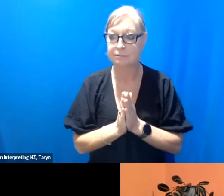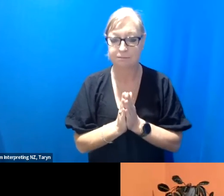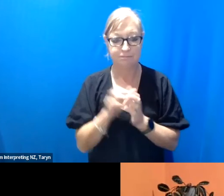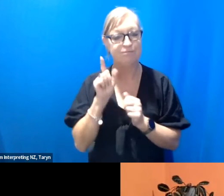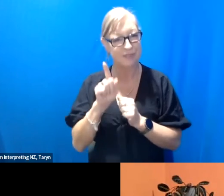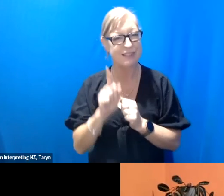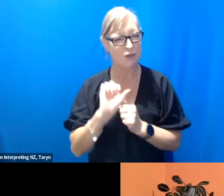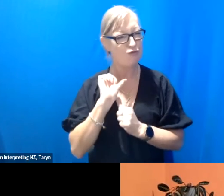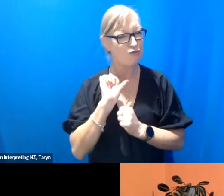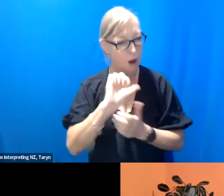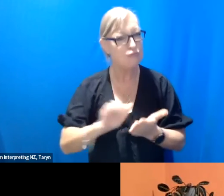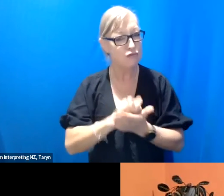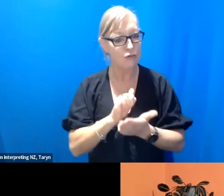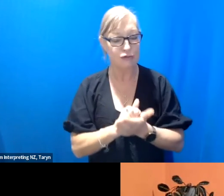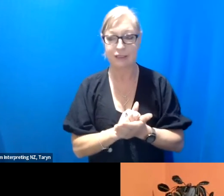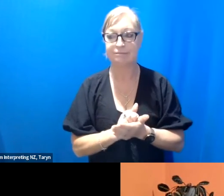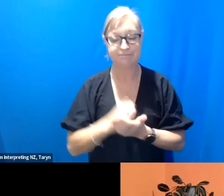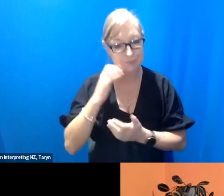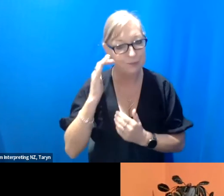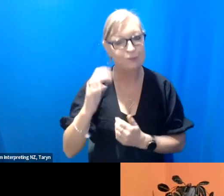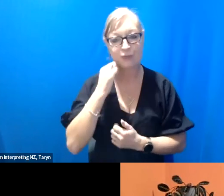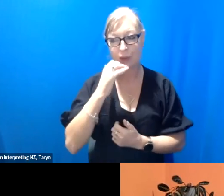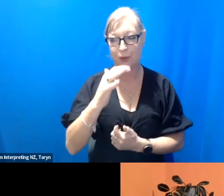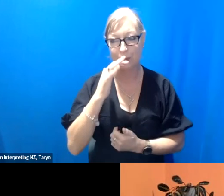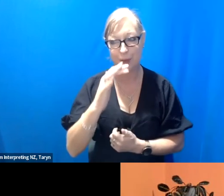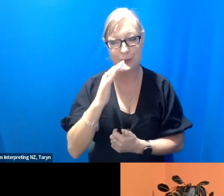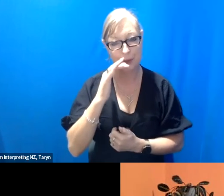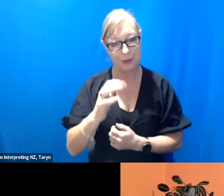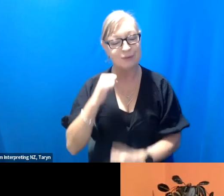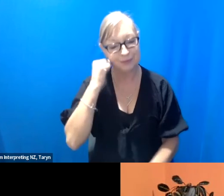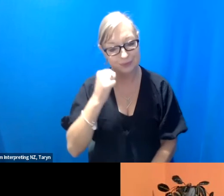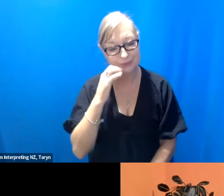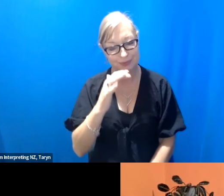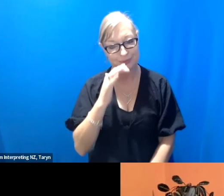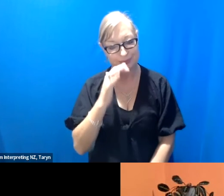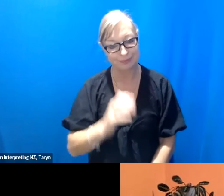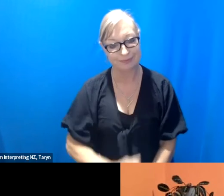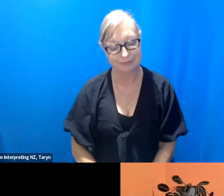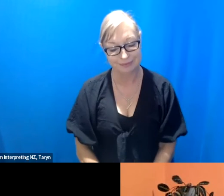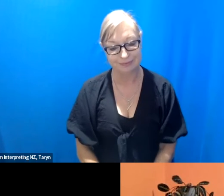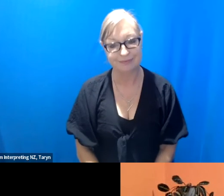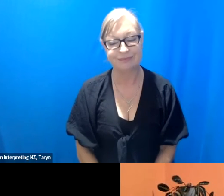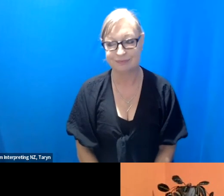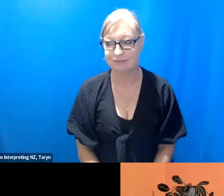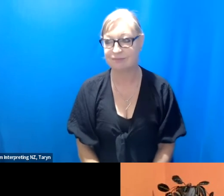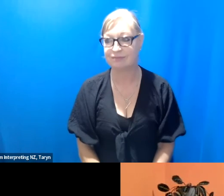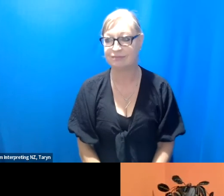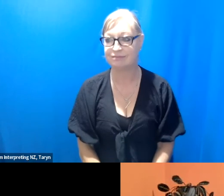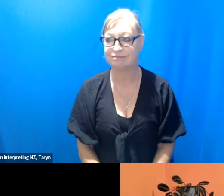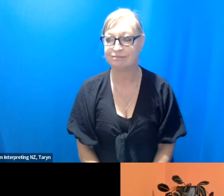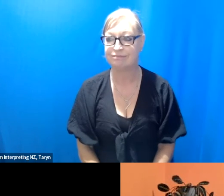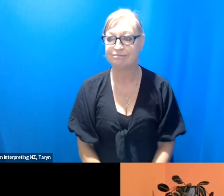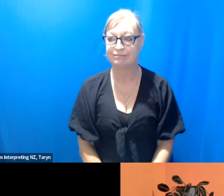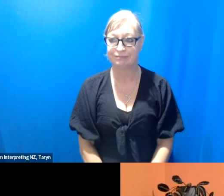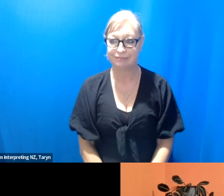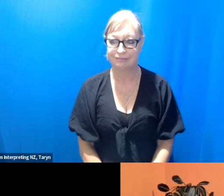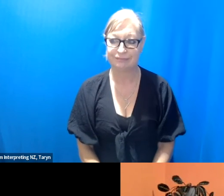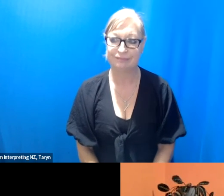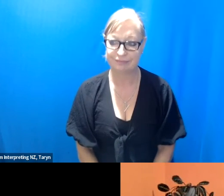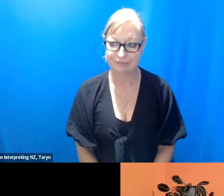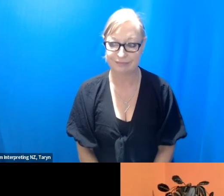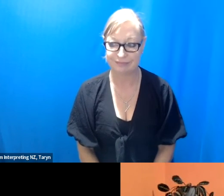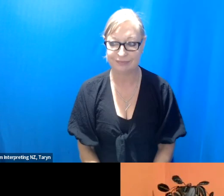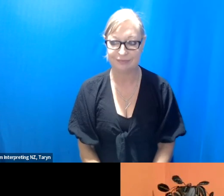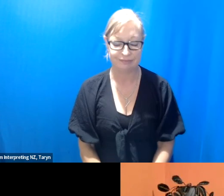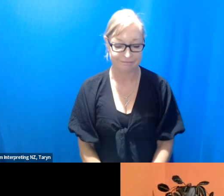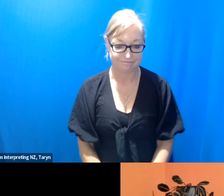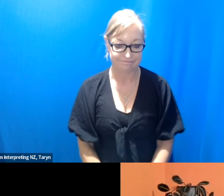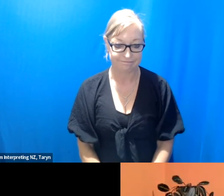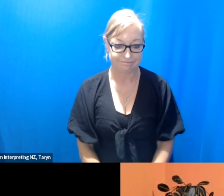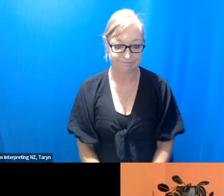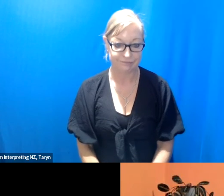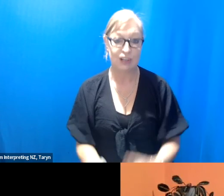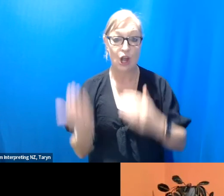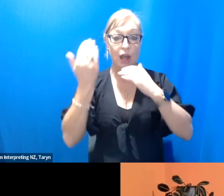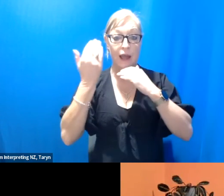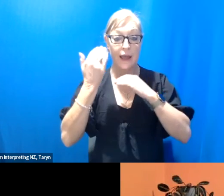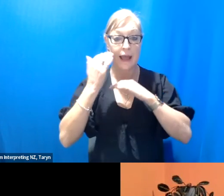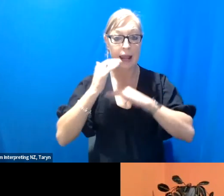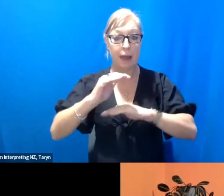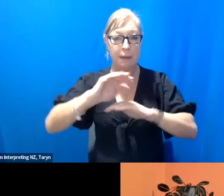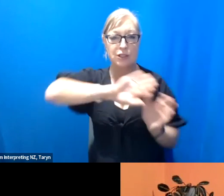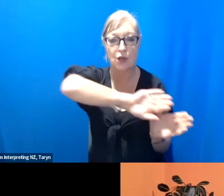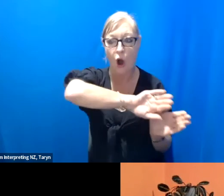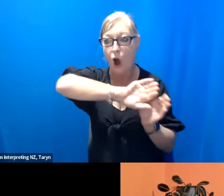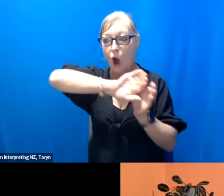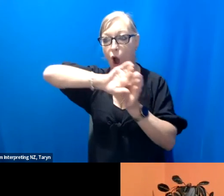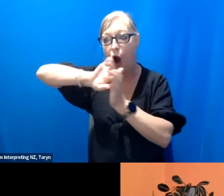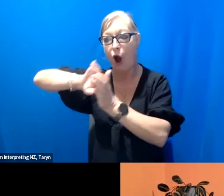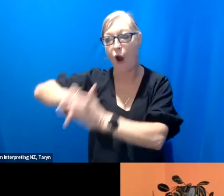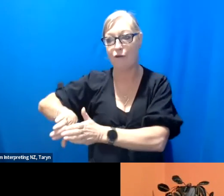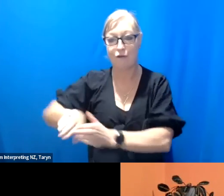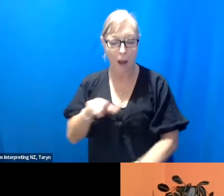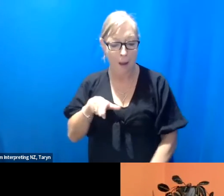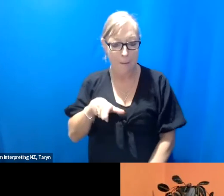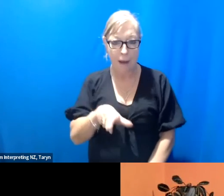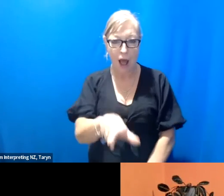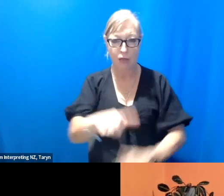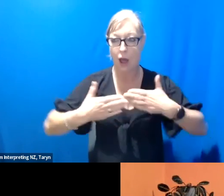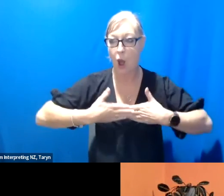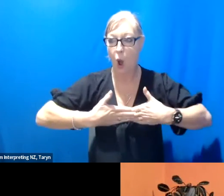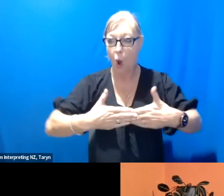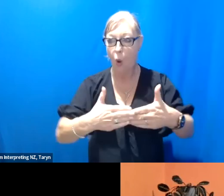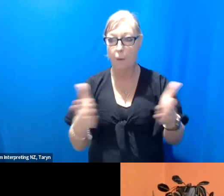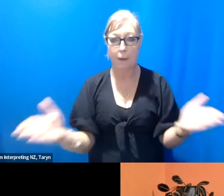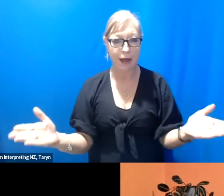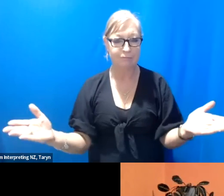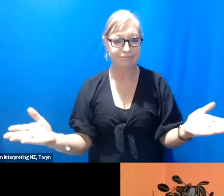For the time being restrictions are cast aside, the path is now clear for us to return,